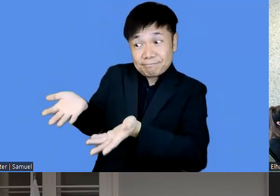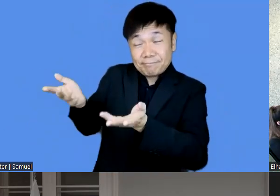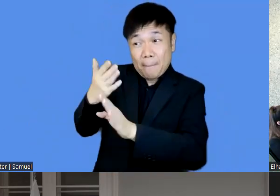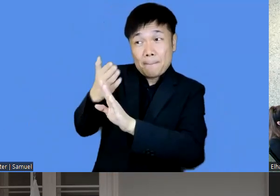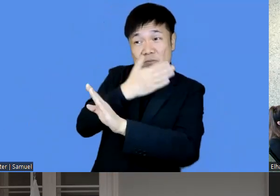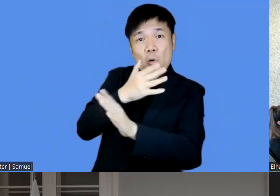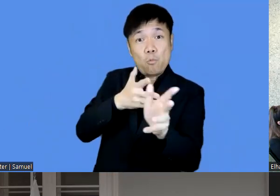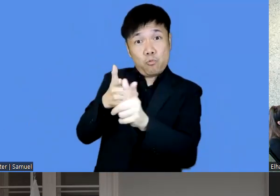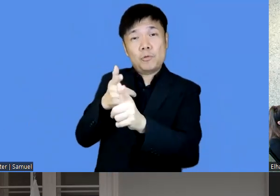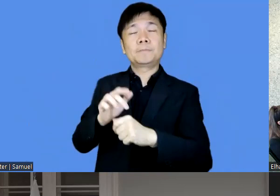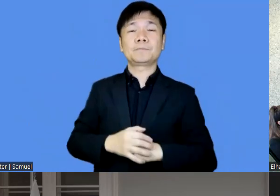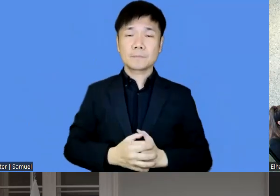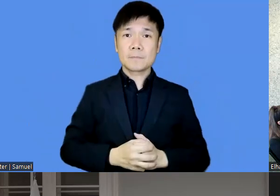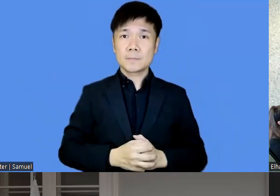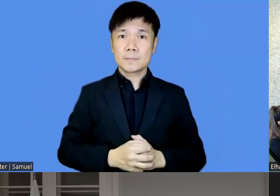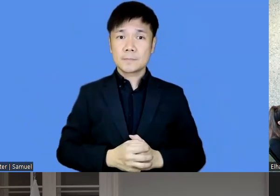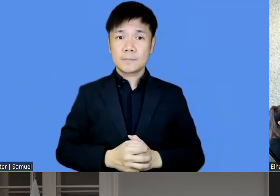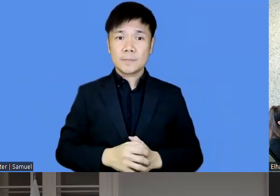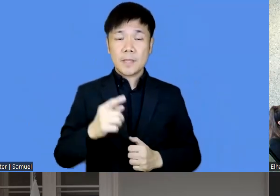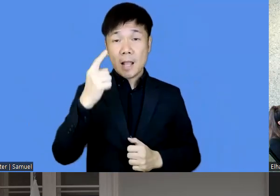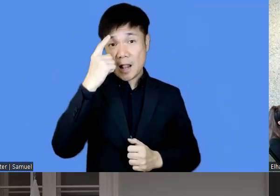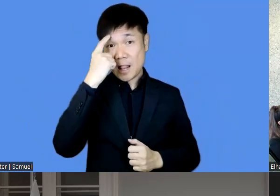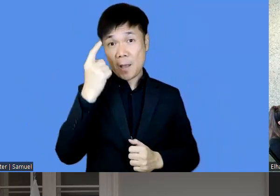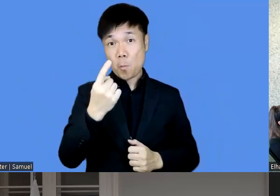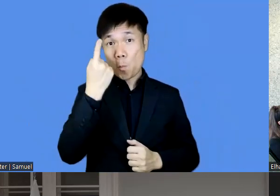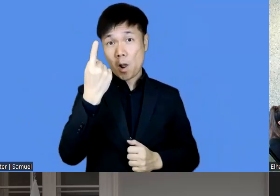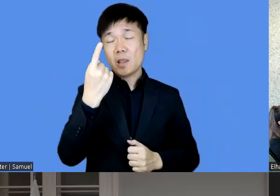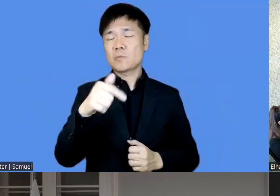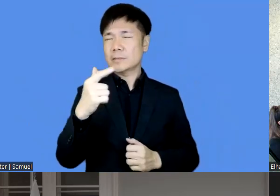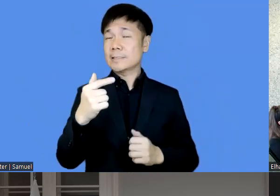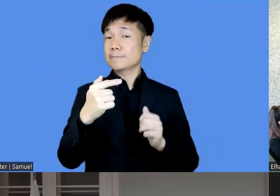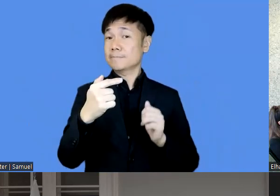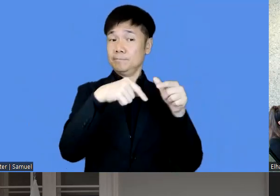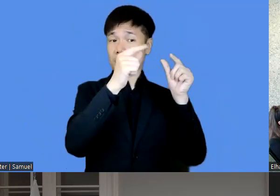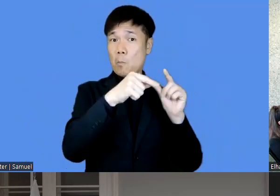This should also then finally result in more specific guidance concerning the behaviour